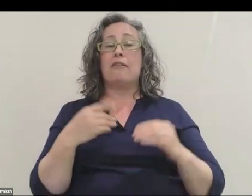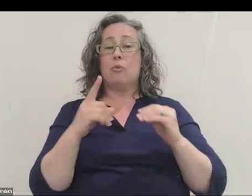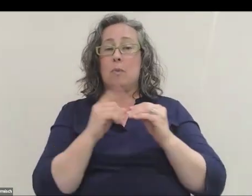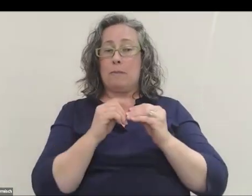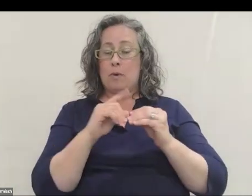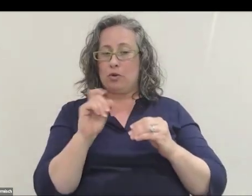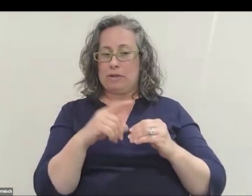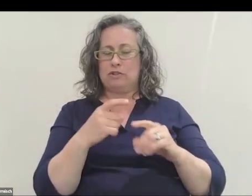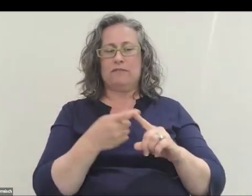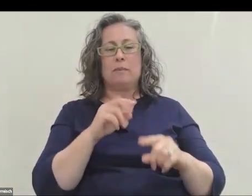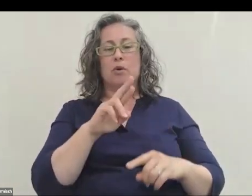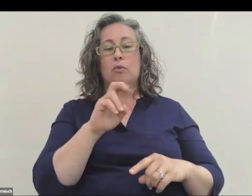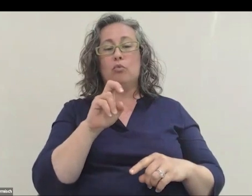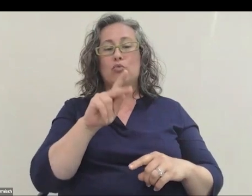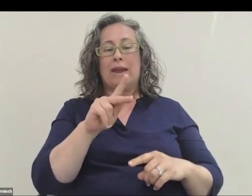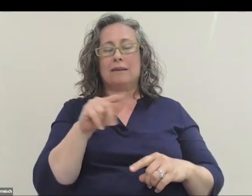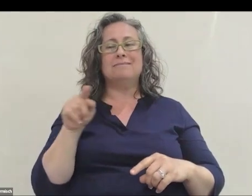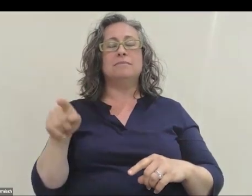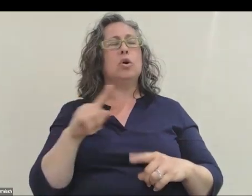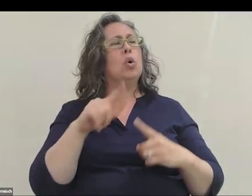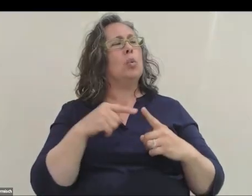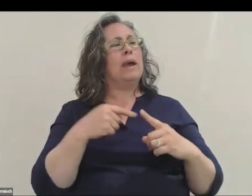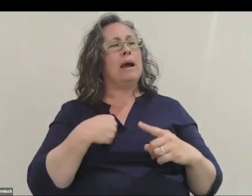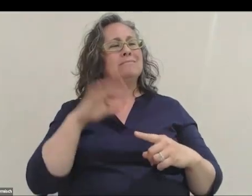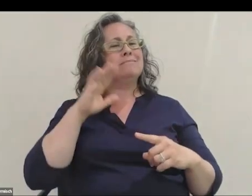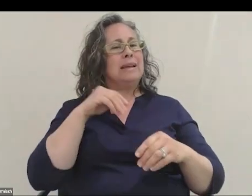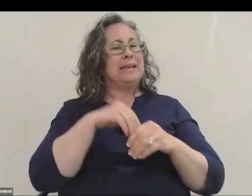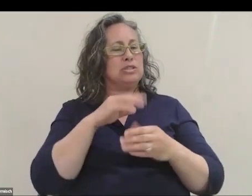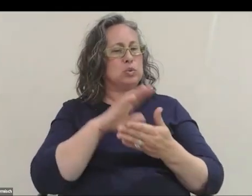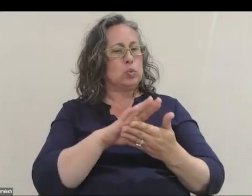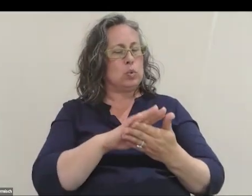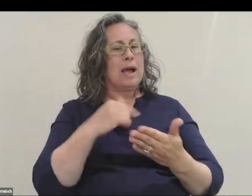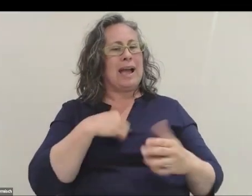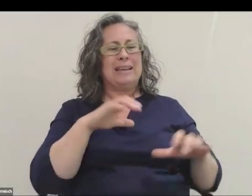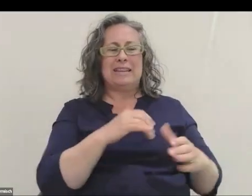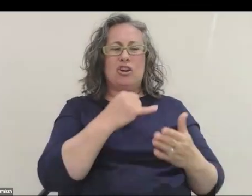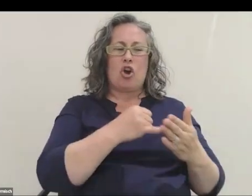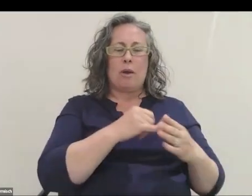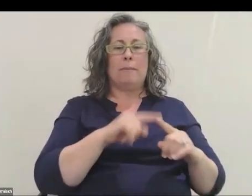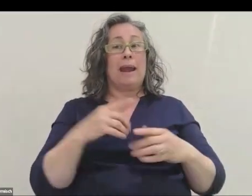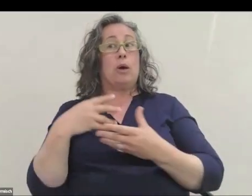We have one other question from Rick, who says, "When I was at school, as a kid, I did art,